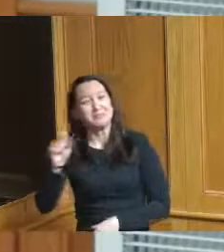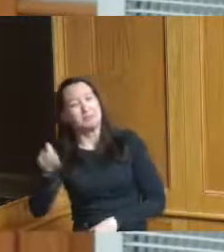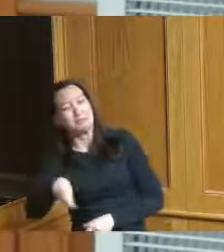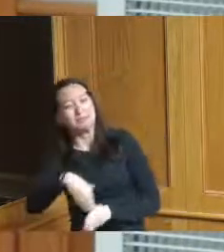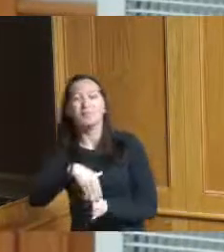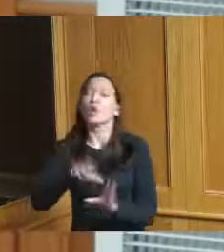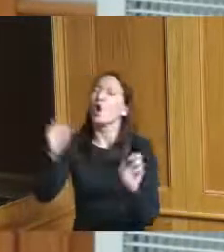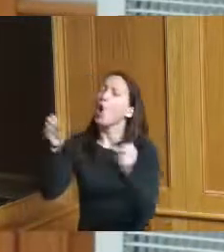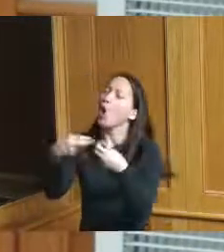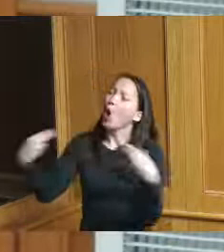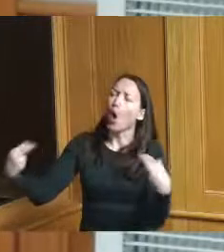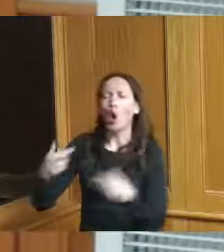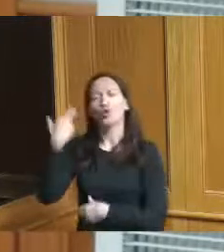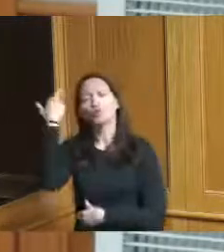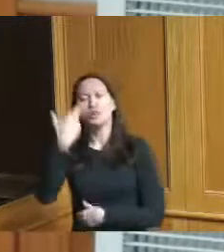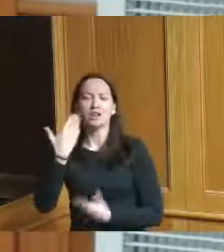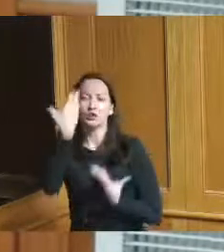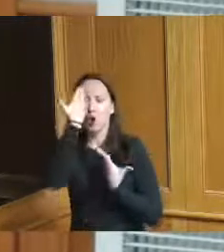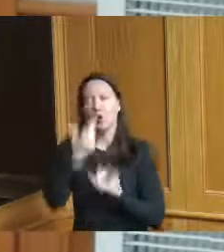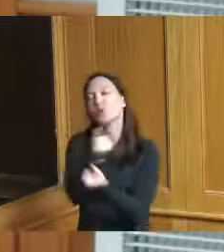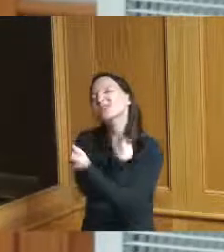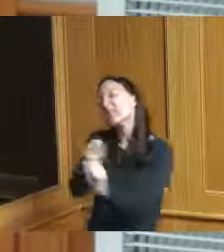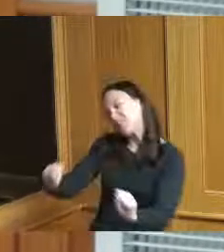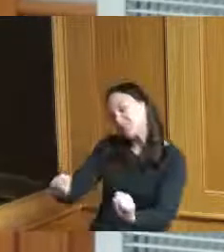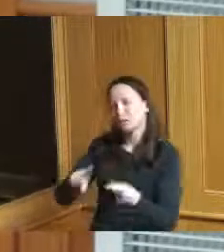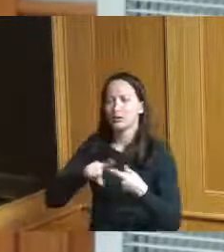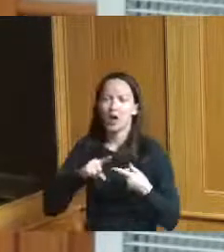oh because we don't know how safe it is or I don't know long-term effects